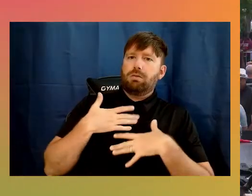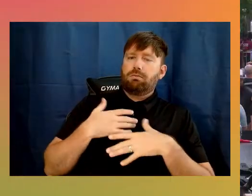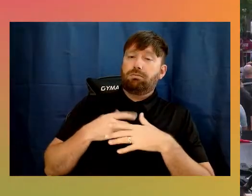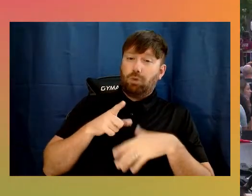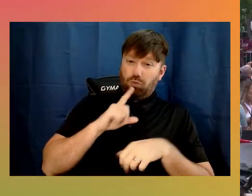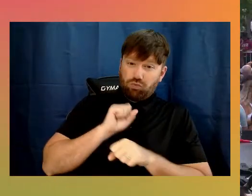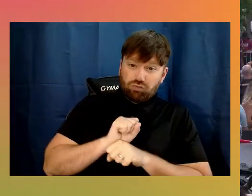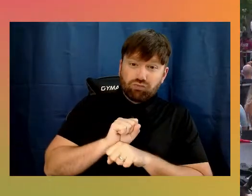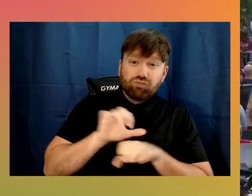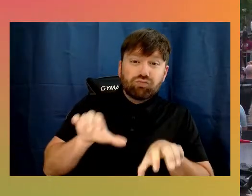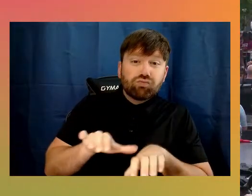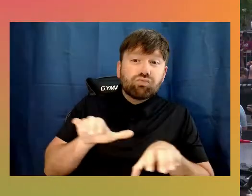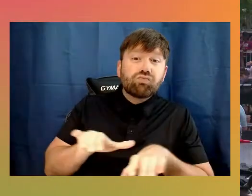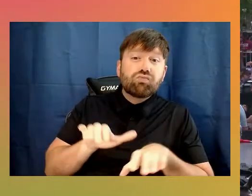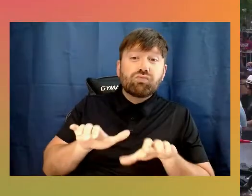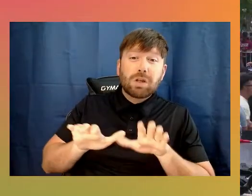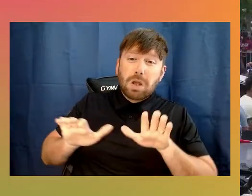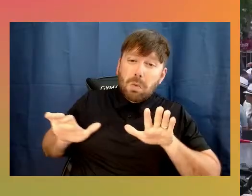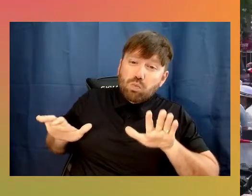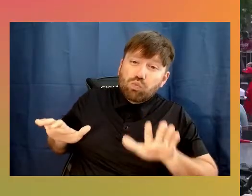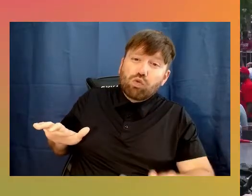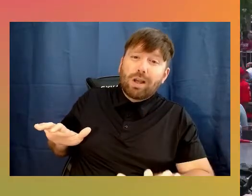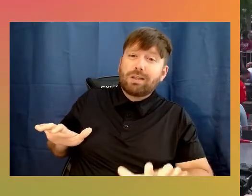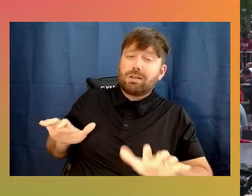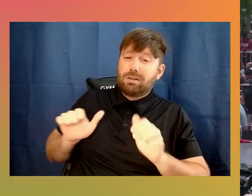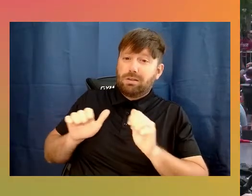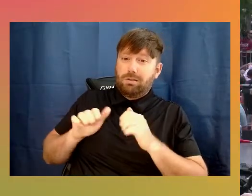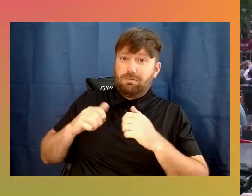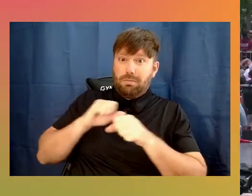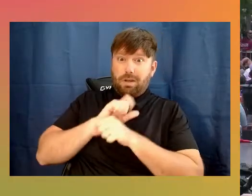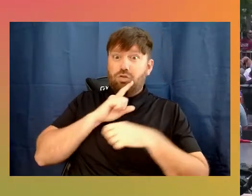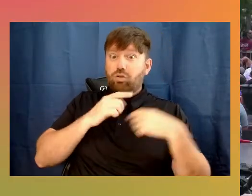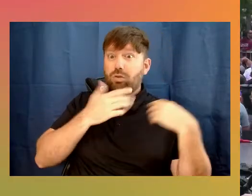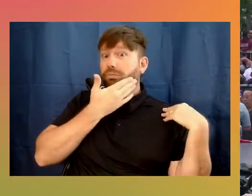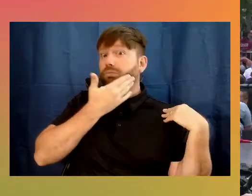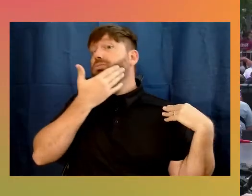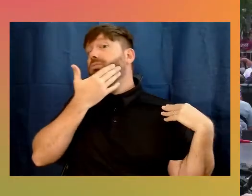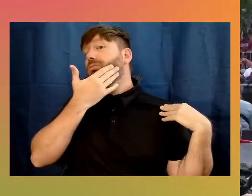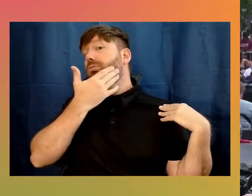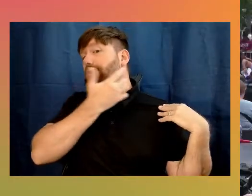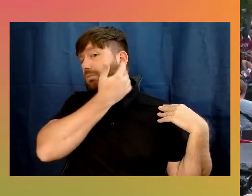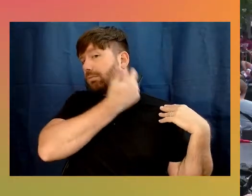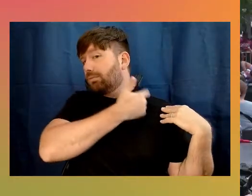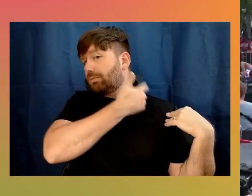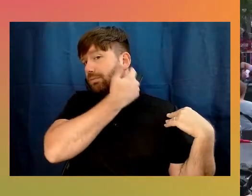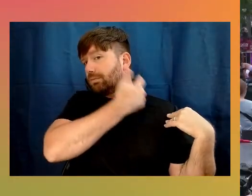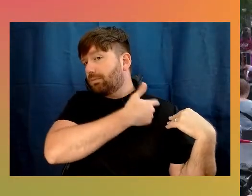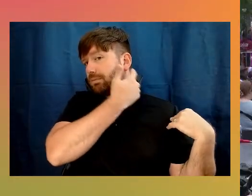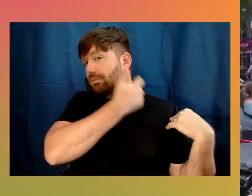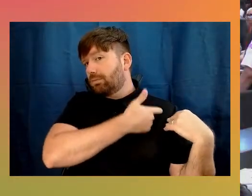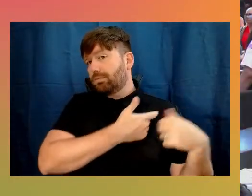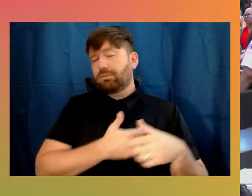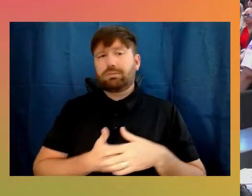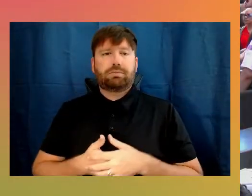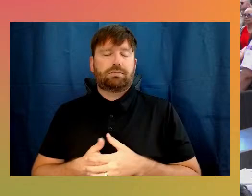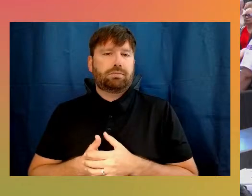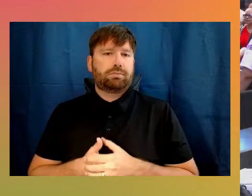ABOUT. HOW IS YOUR BREATH? AND ARE YOU ACTIVELY PRESSING